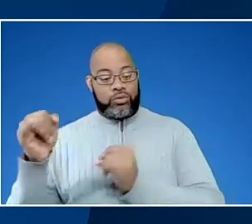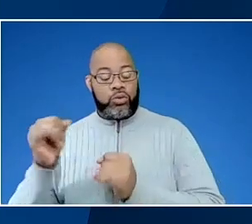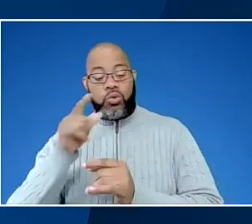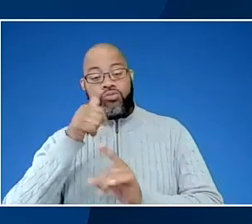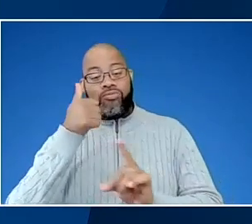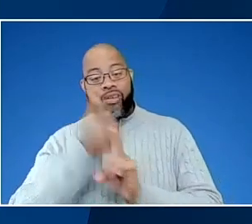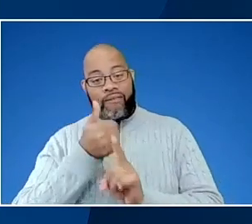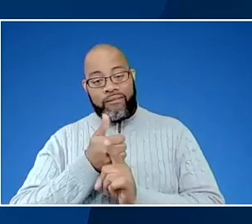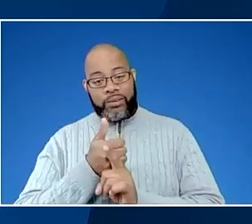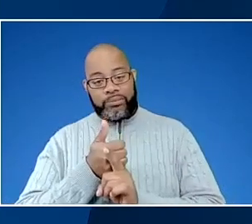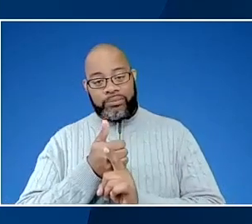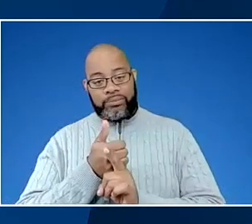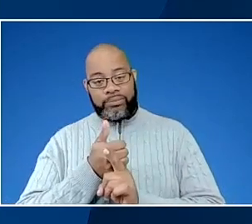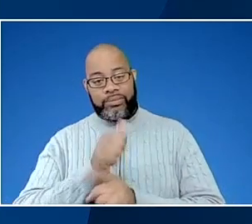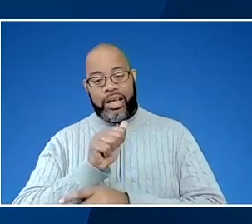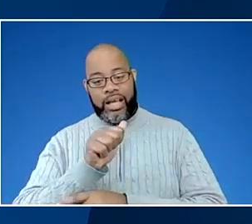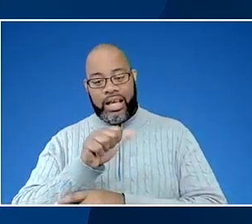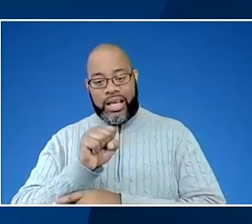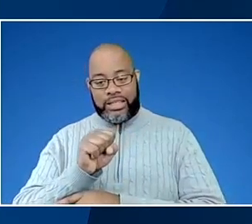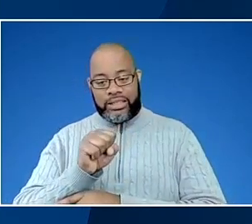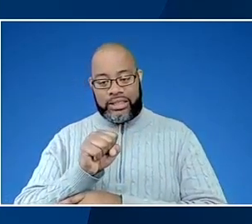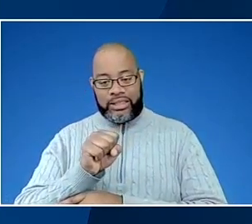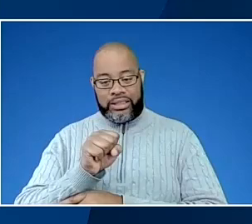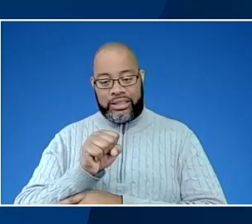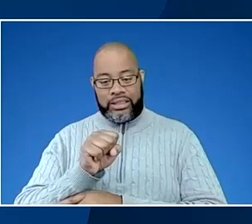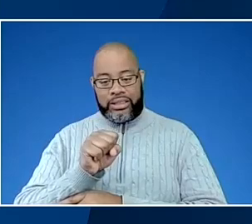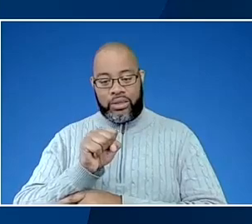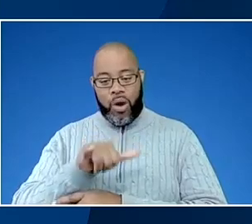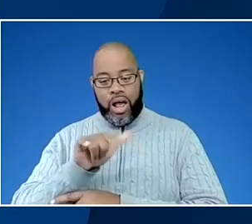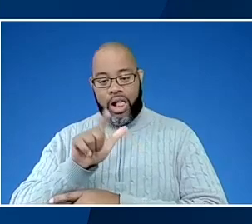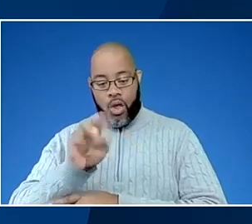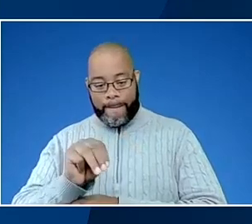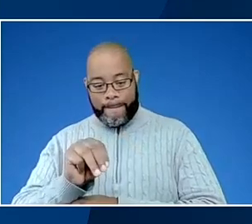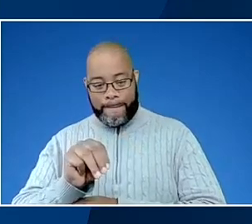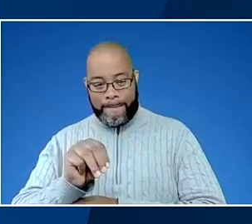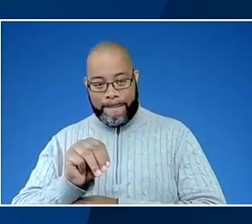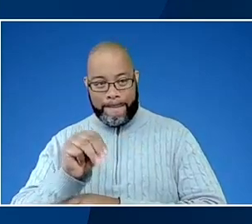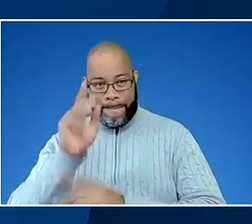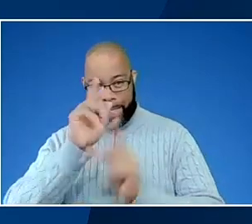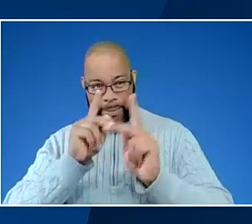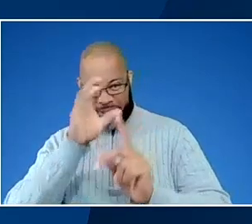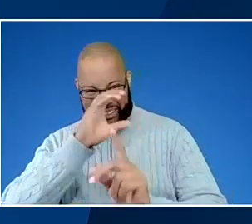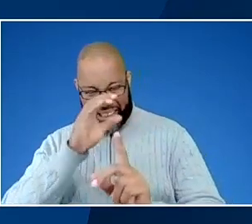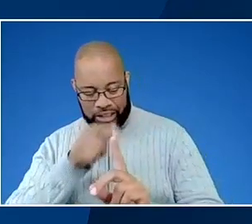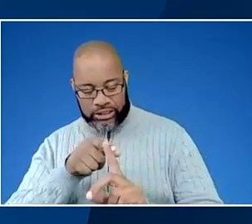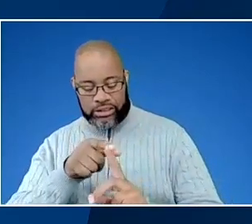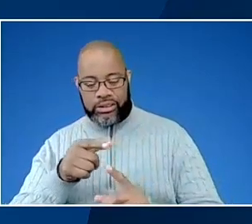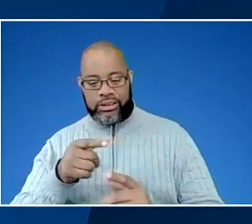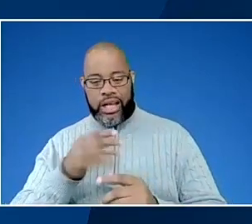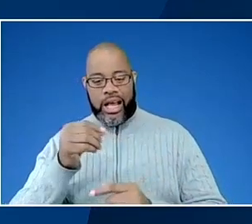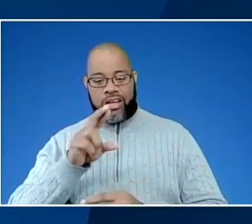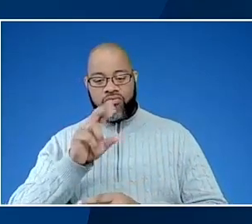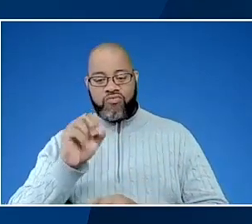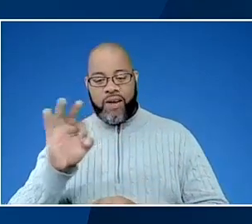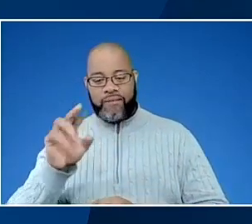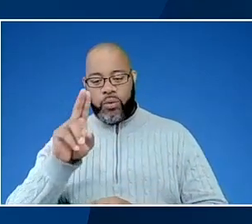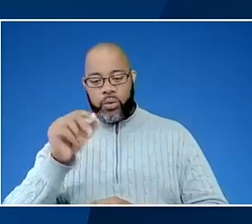asylum-seeking and refugees. With like where we're at got a very large